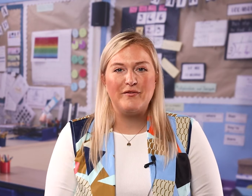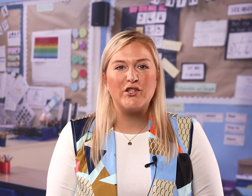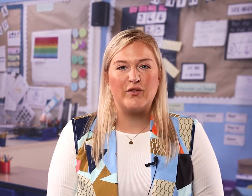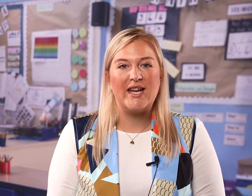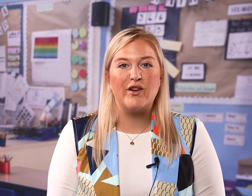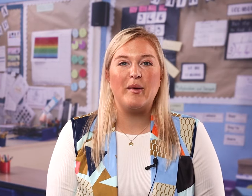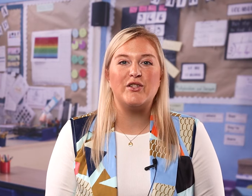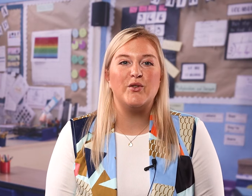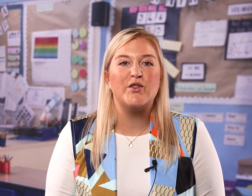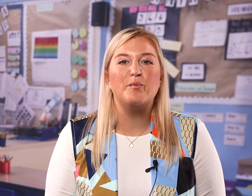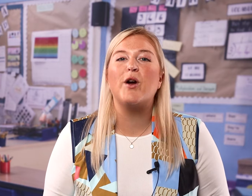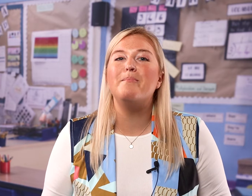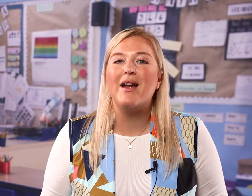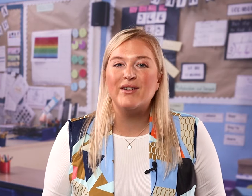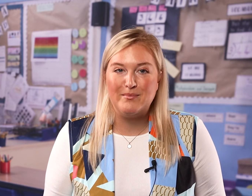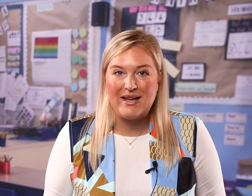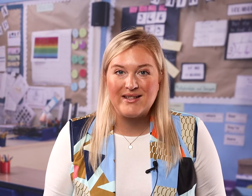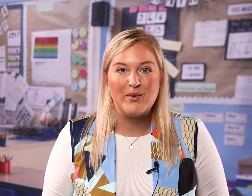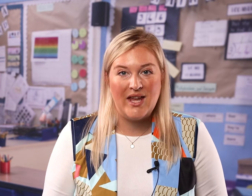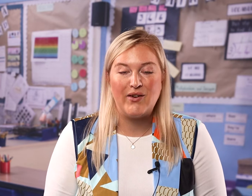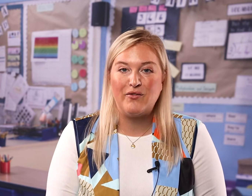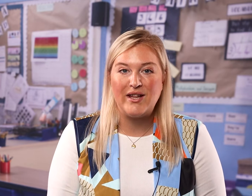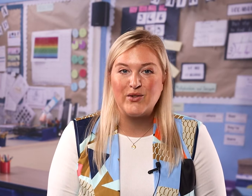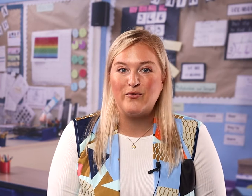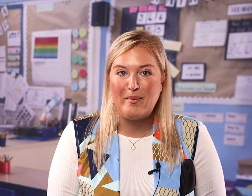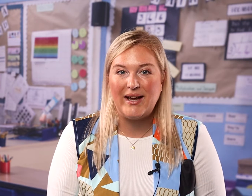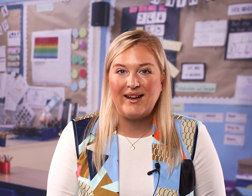beneficial for hearing impaired students who primarily mix with hearing friends or family.